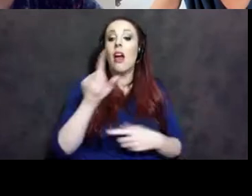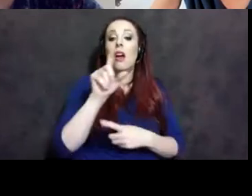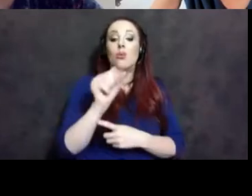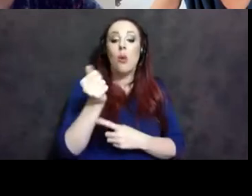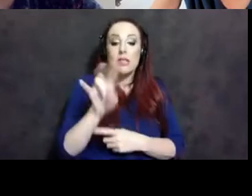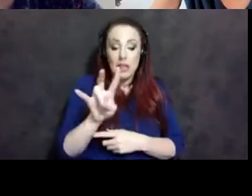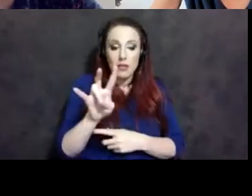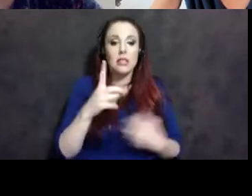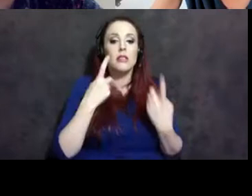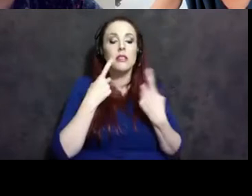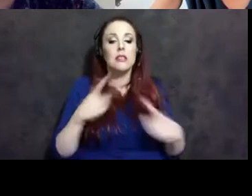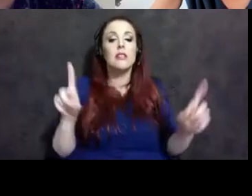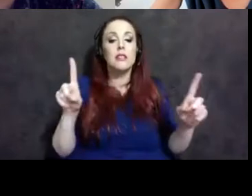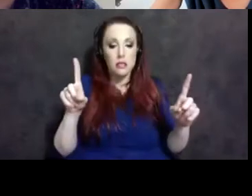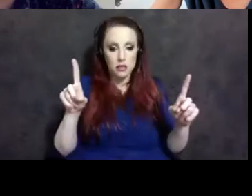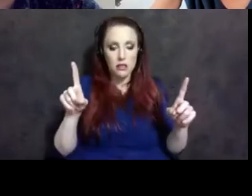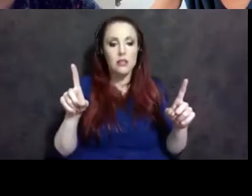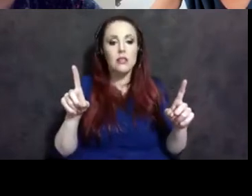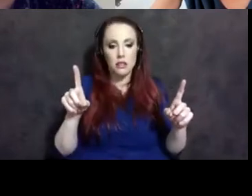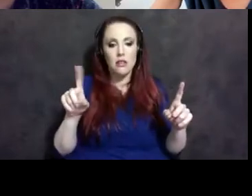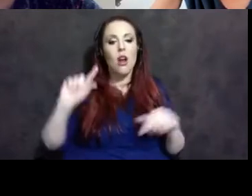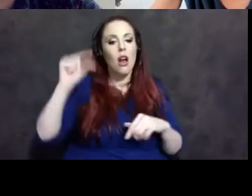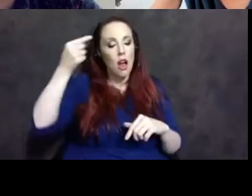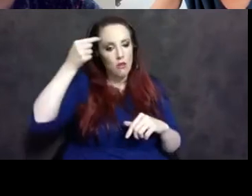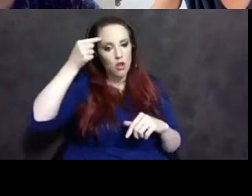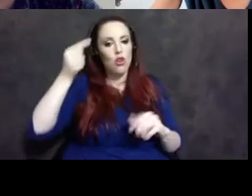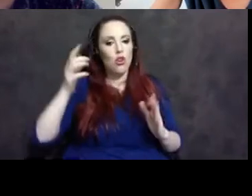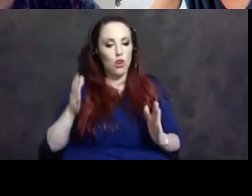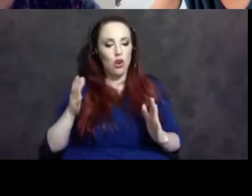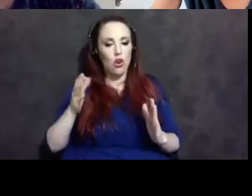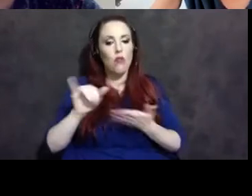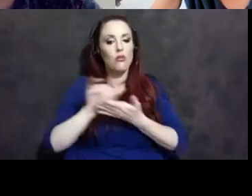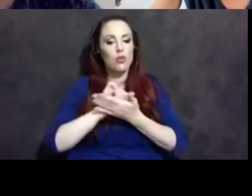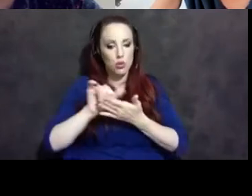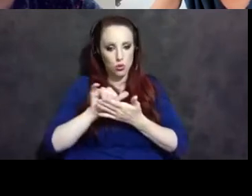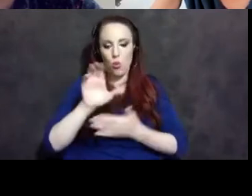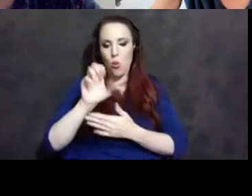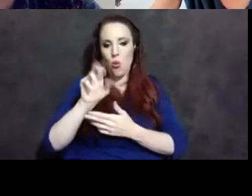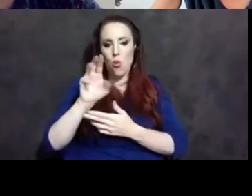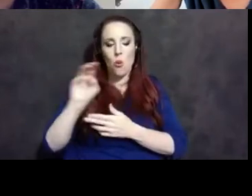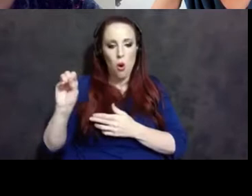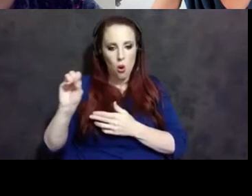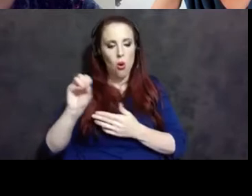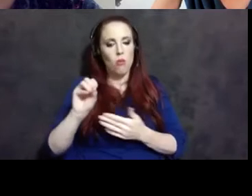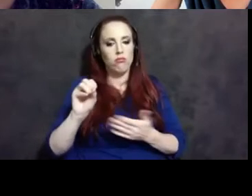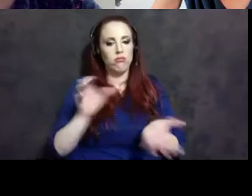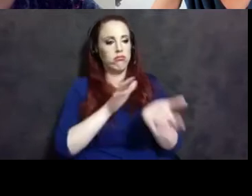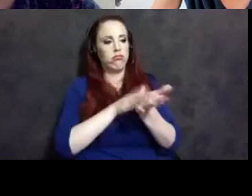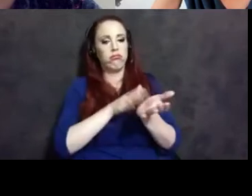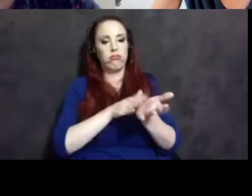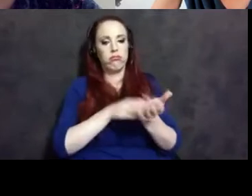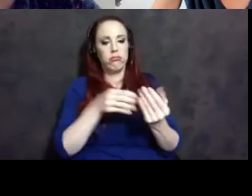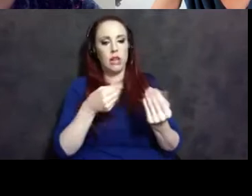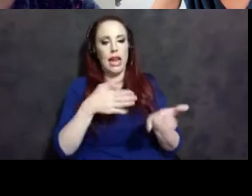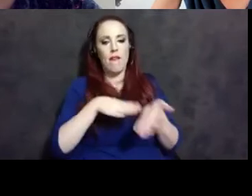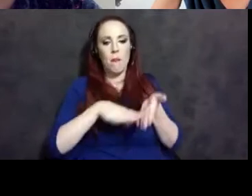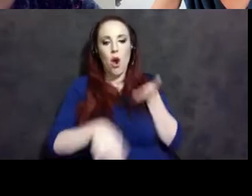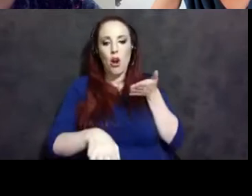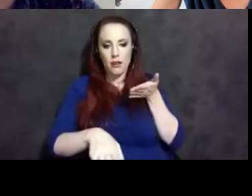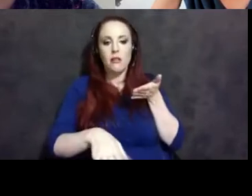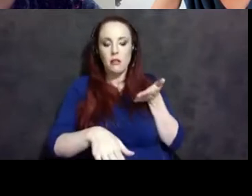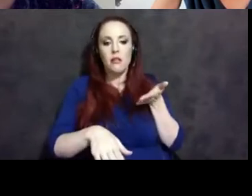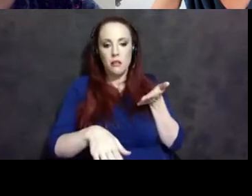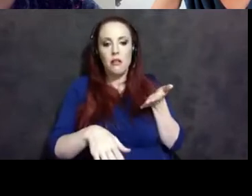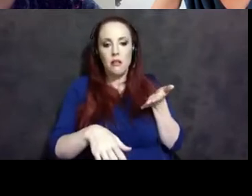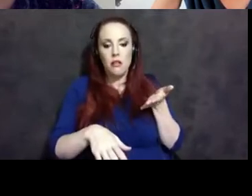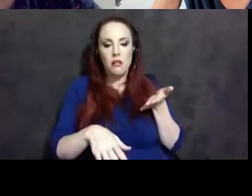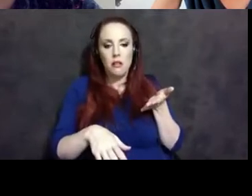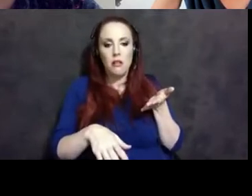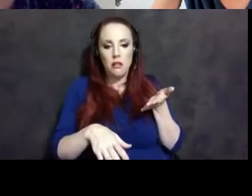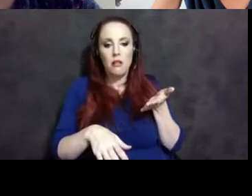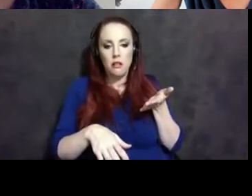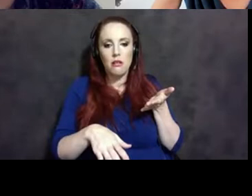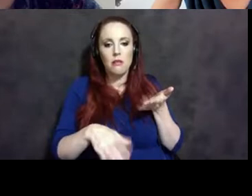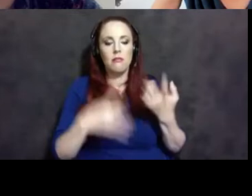in 2017 she got by the Governor, she finally got pardoned, and received her citizenship.